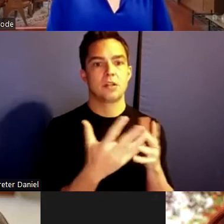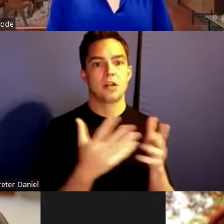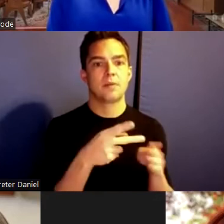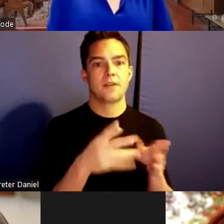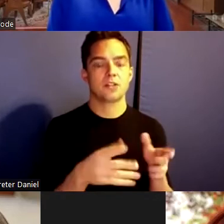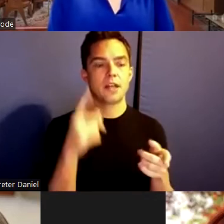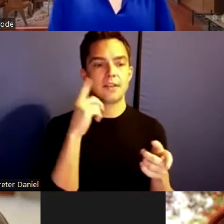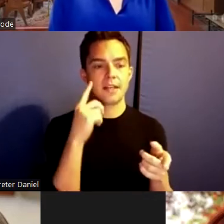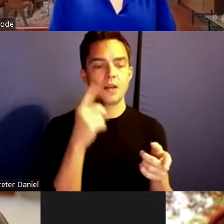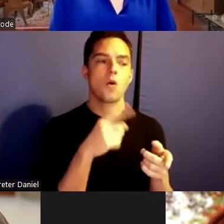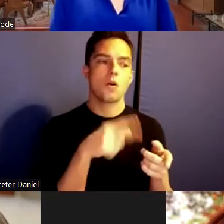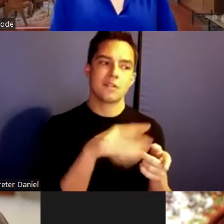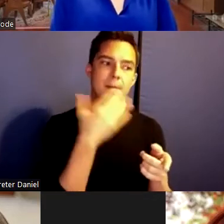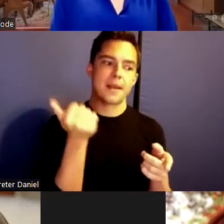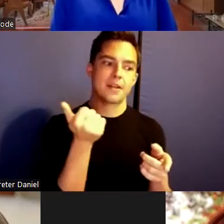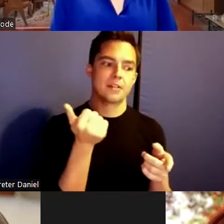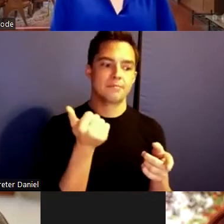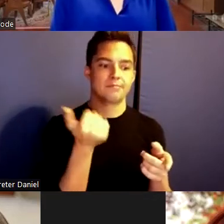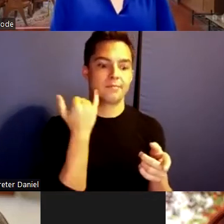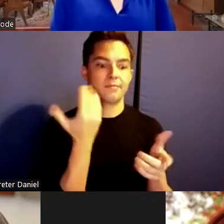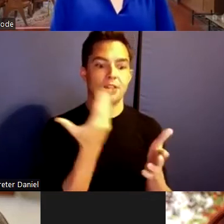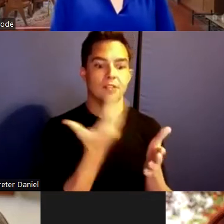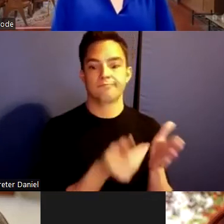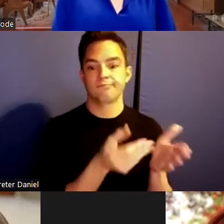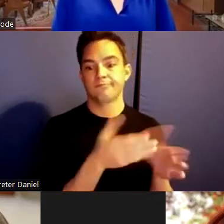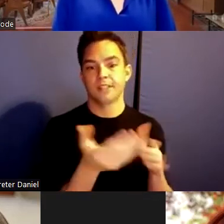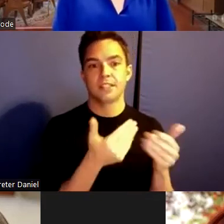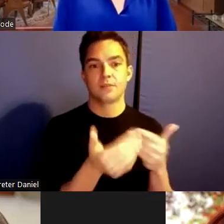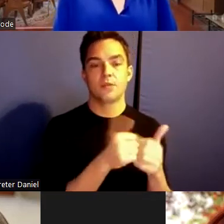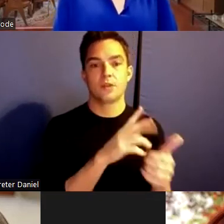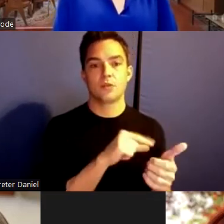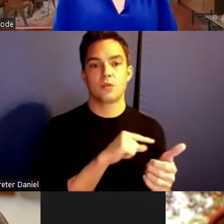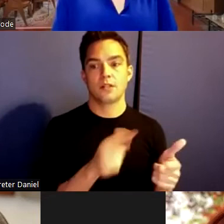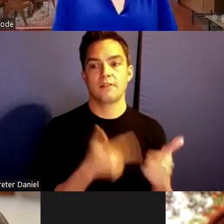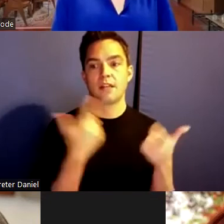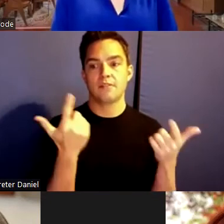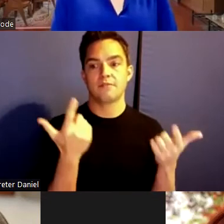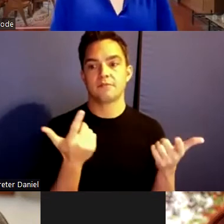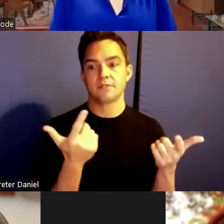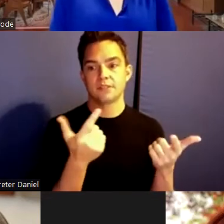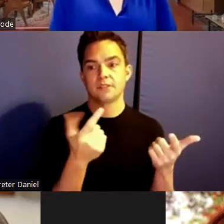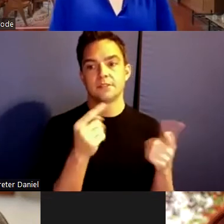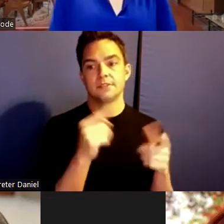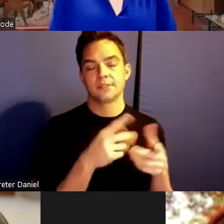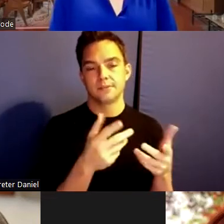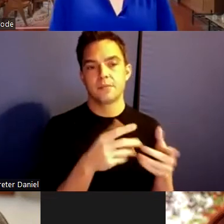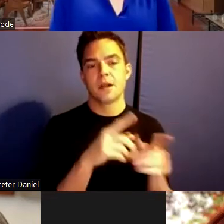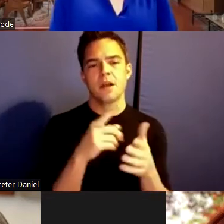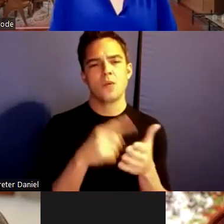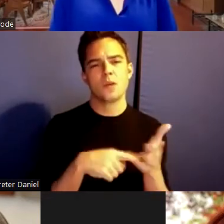they'd be better off dead anyway, with their quality of life concerns, and what's one of the impacts of that is that they